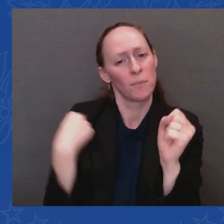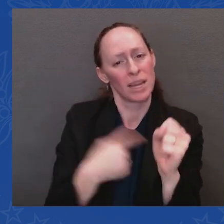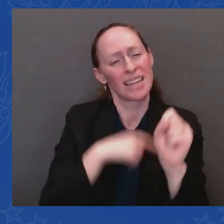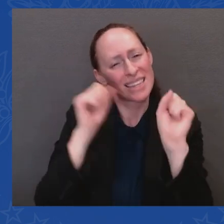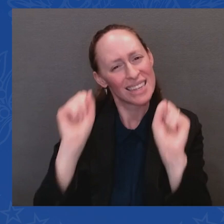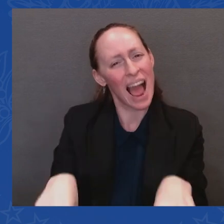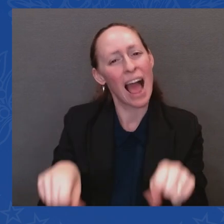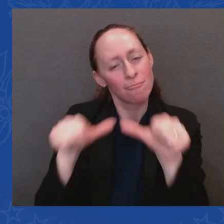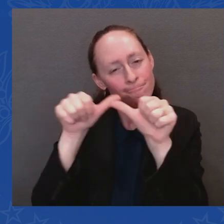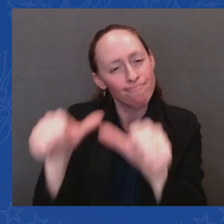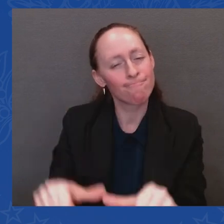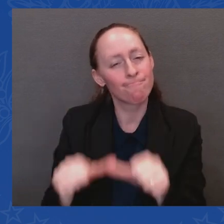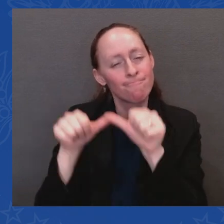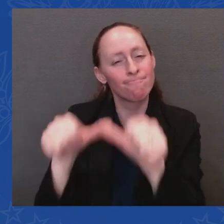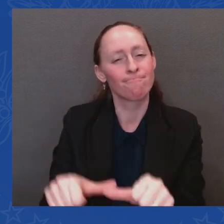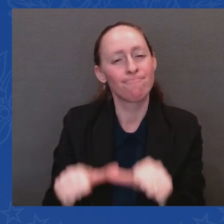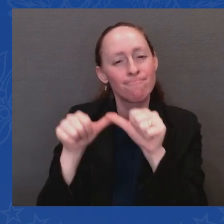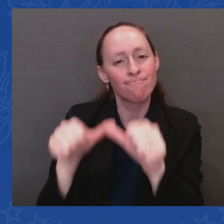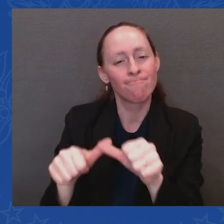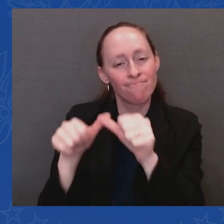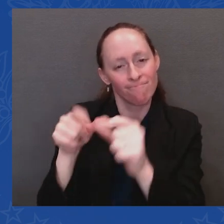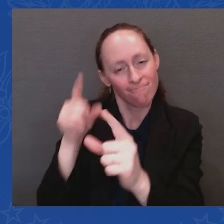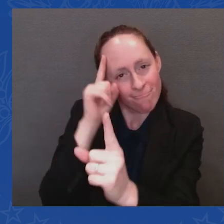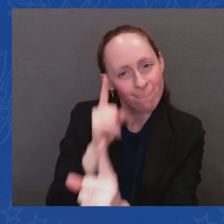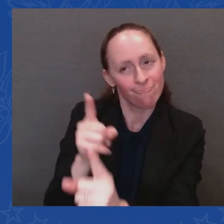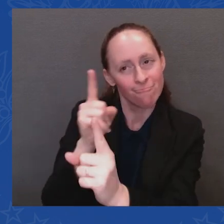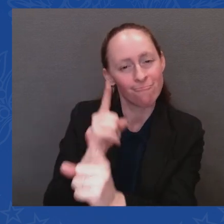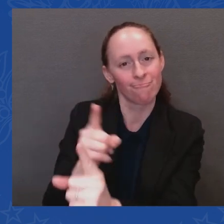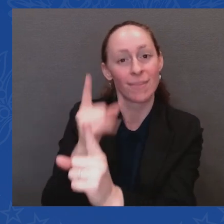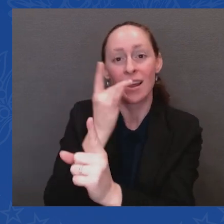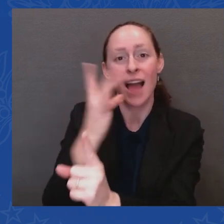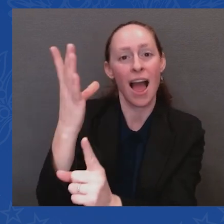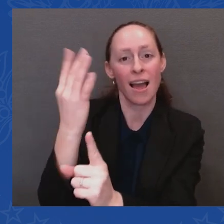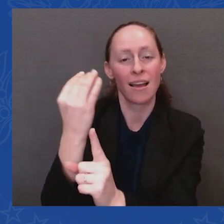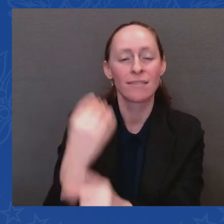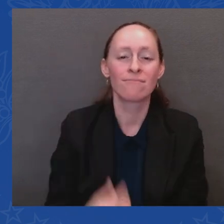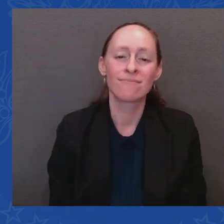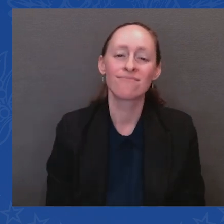all of us together -- to ask ourselves what can we do,